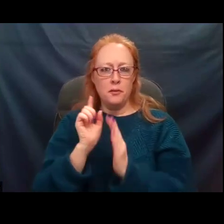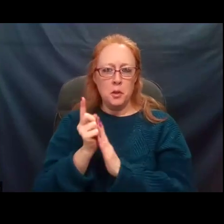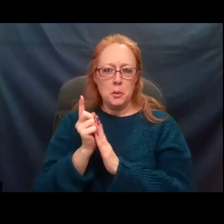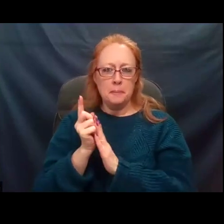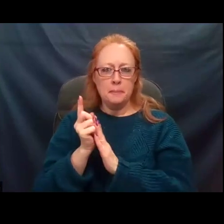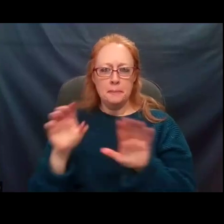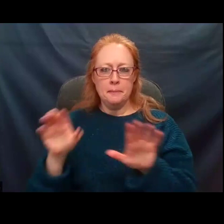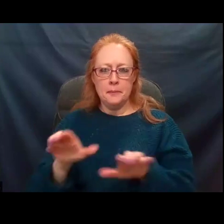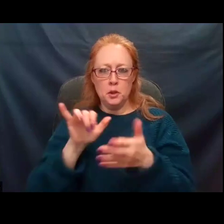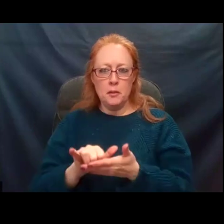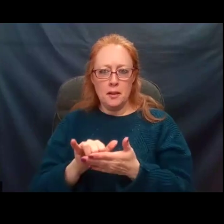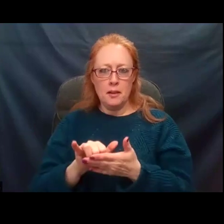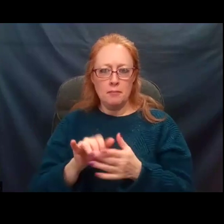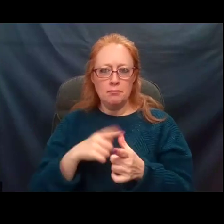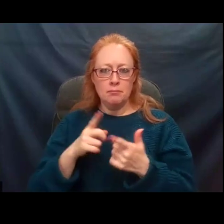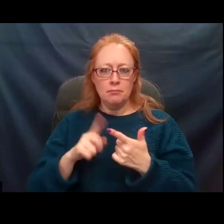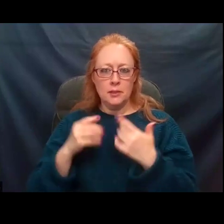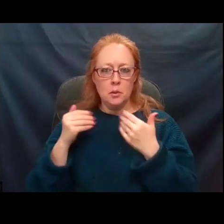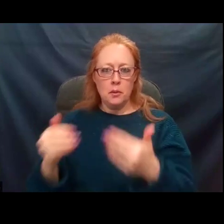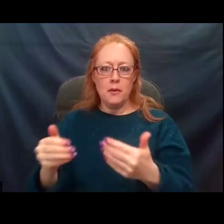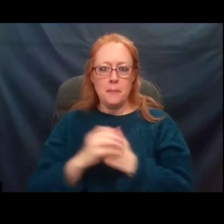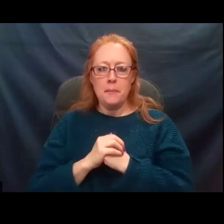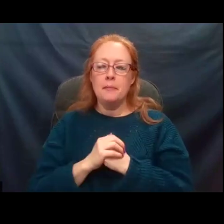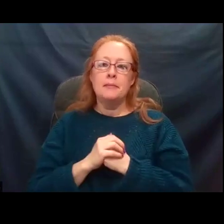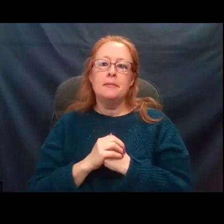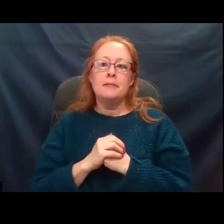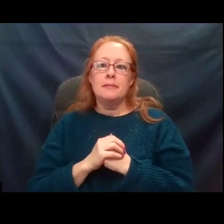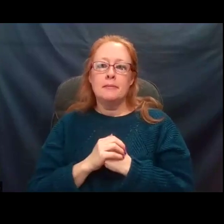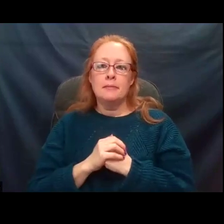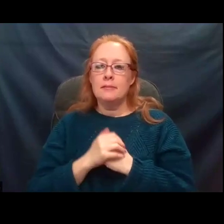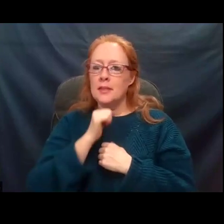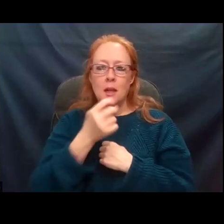And we definitely want to hear from you and have a conversation with Shari.